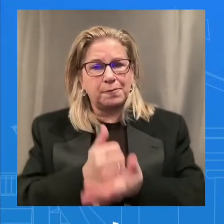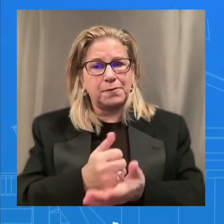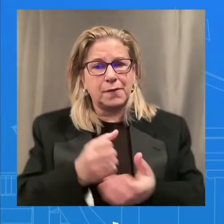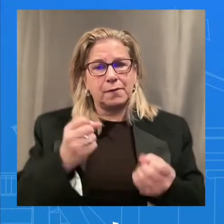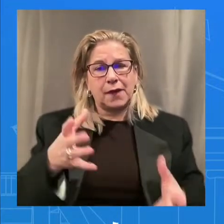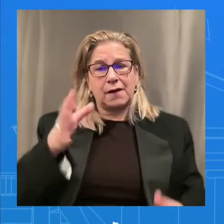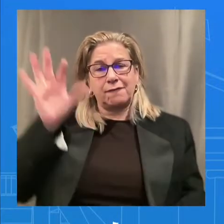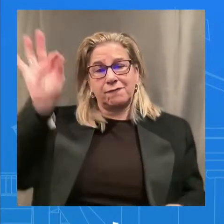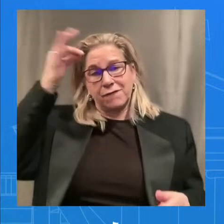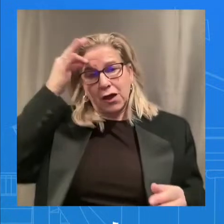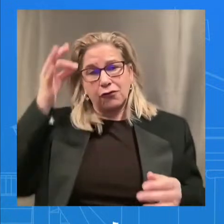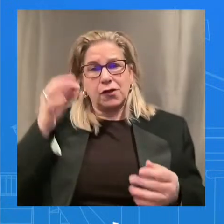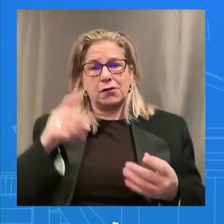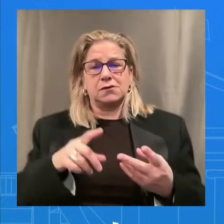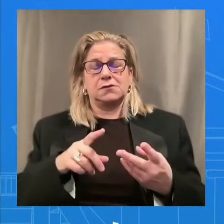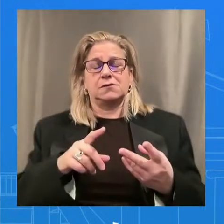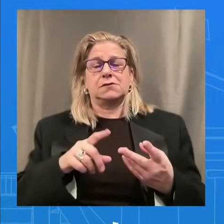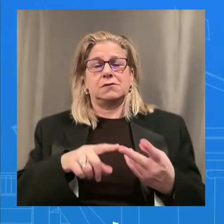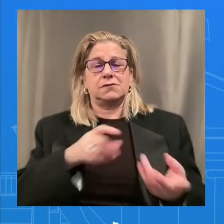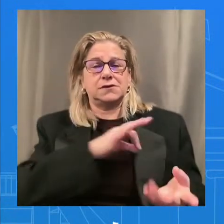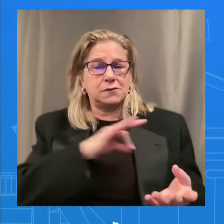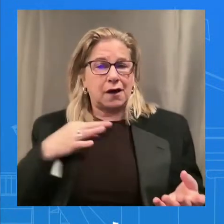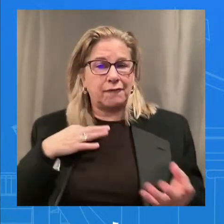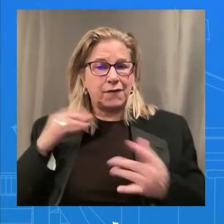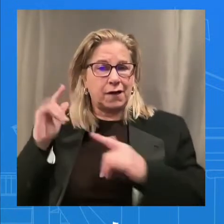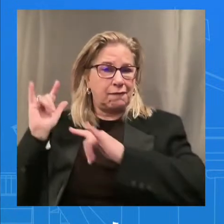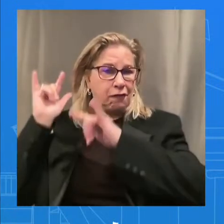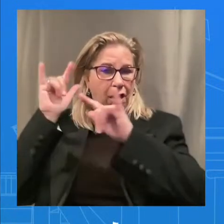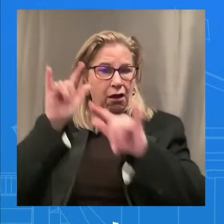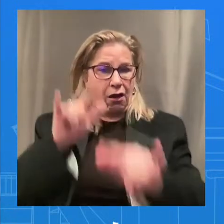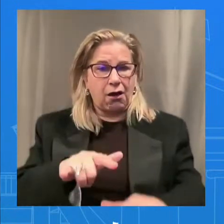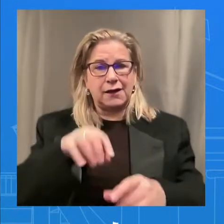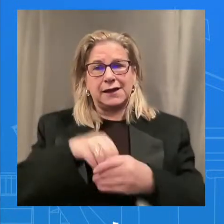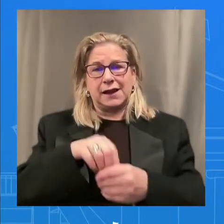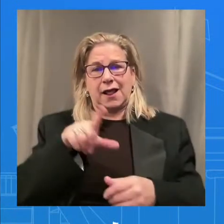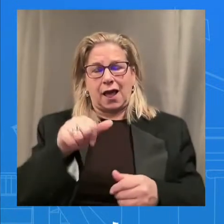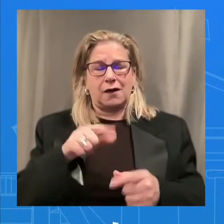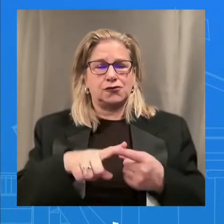are in California to assist with fire- -- firefighting efforts and to help communities.